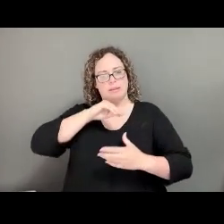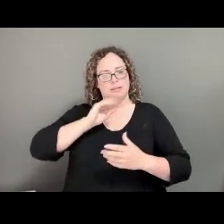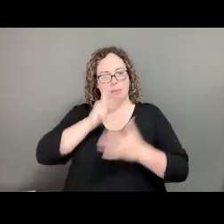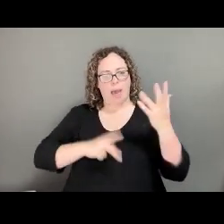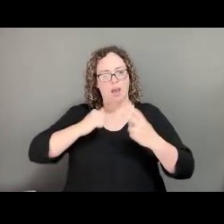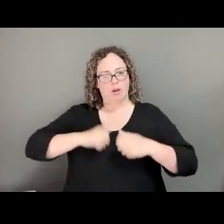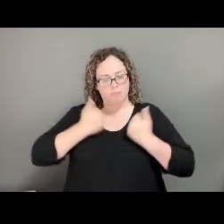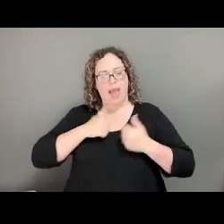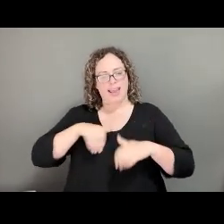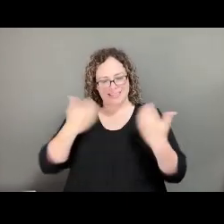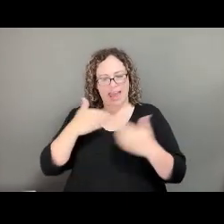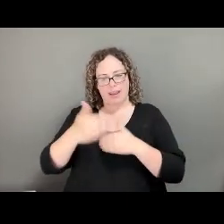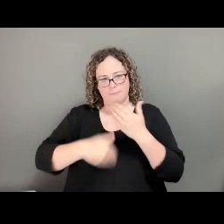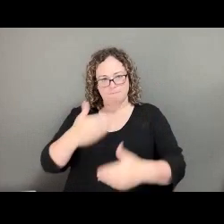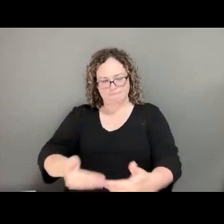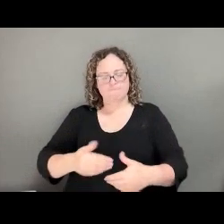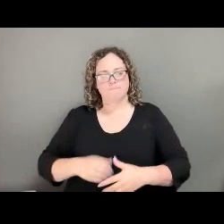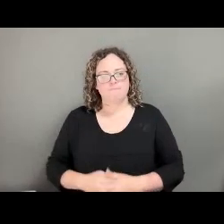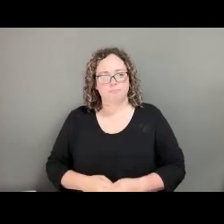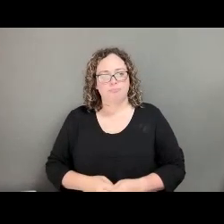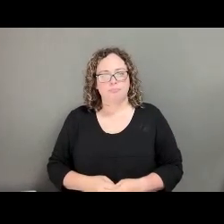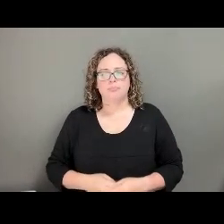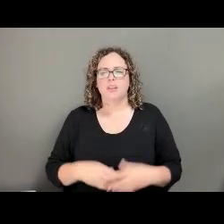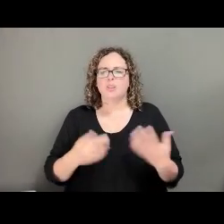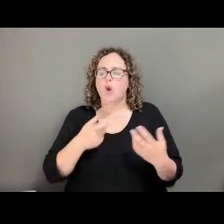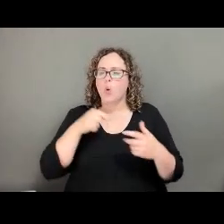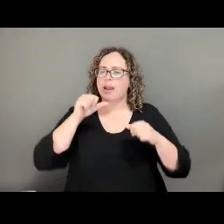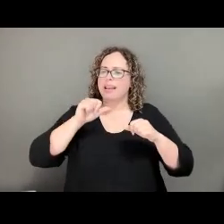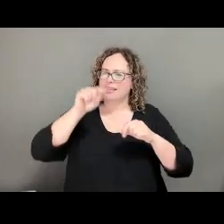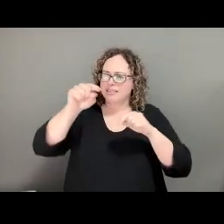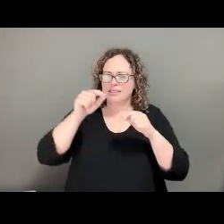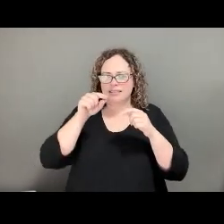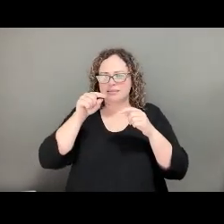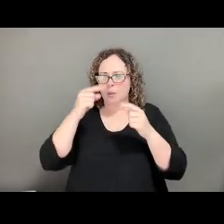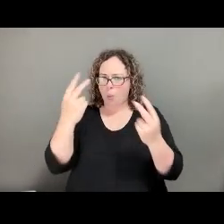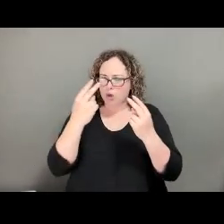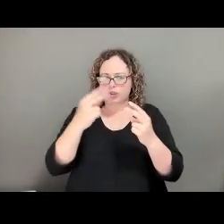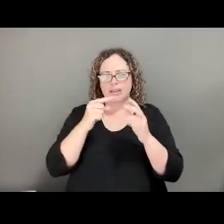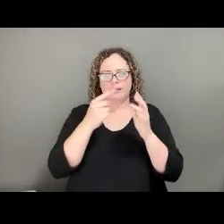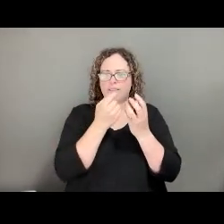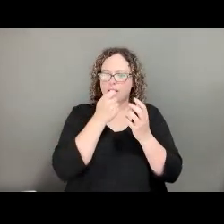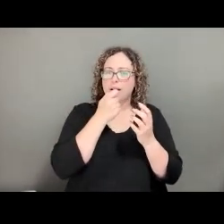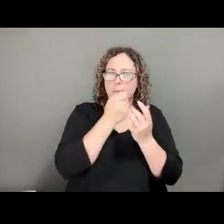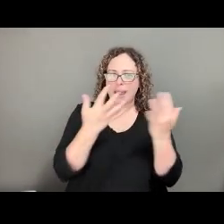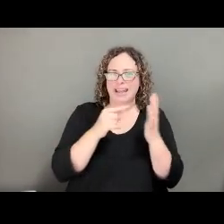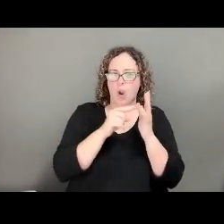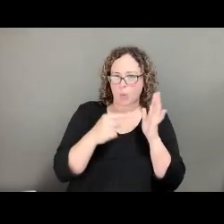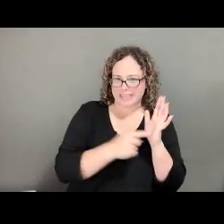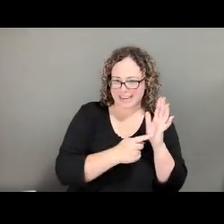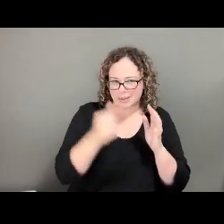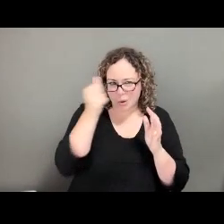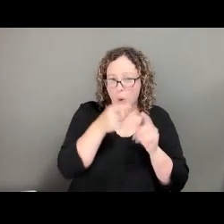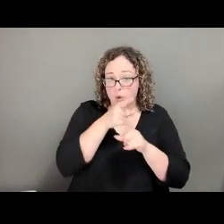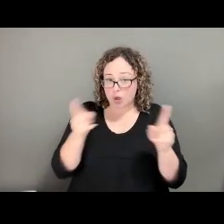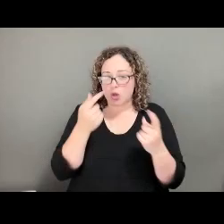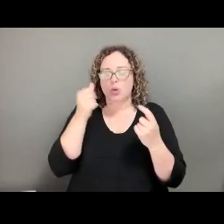So there's a couple of odors in the room. So they're all across this. But most people only know about the five primary senses.